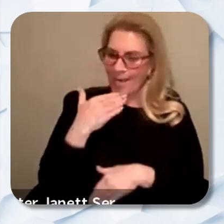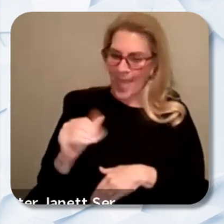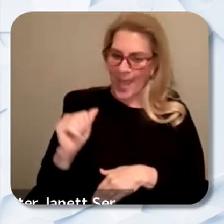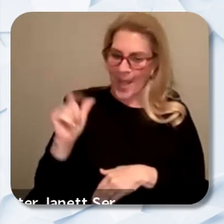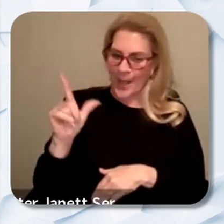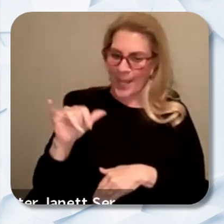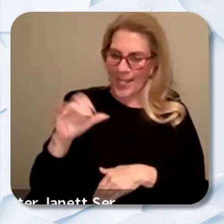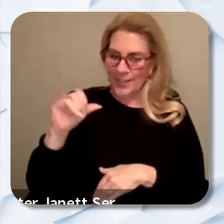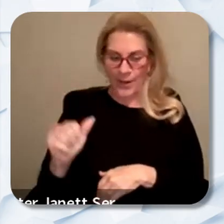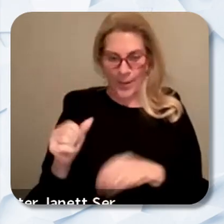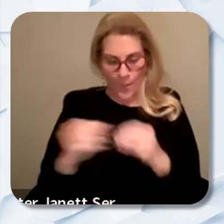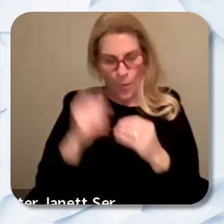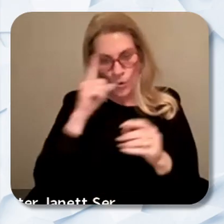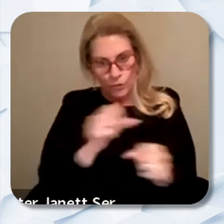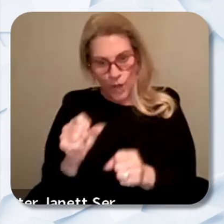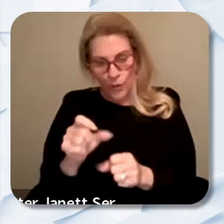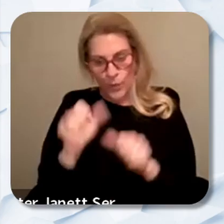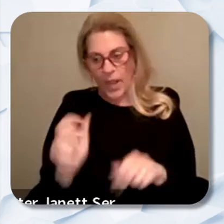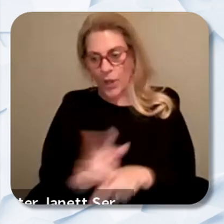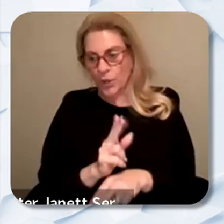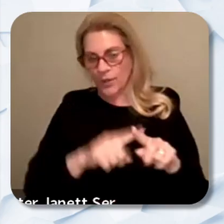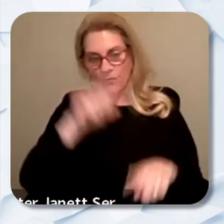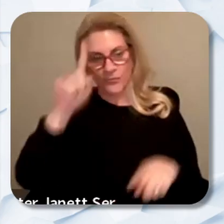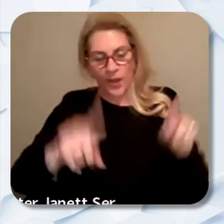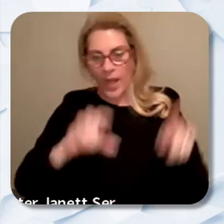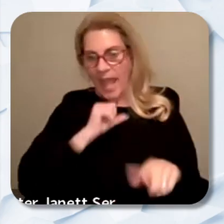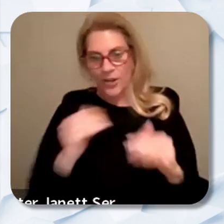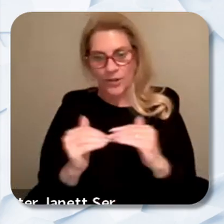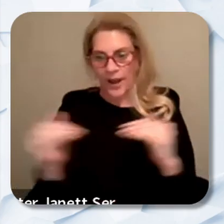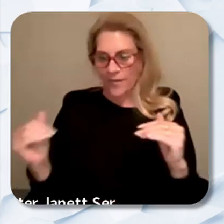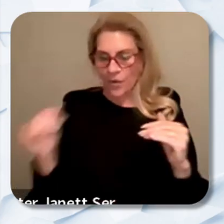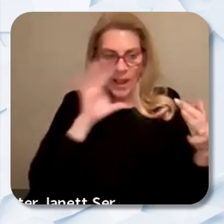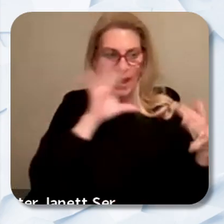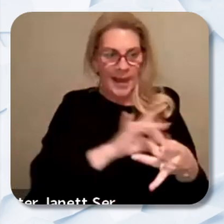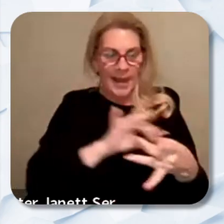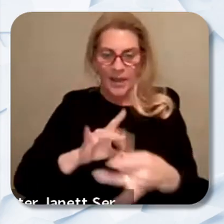more strategies right that can be used at various age levels and connecting those conversations to